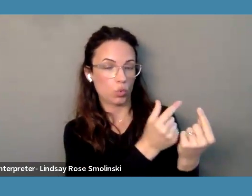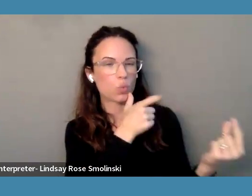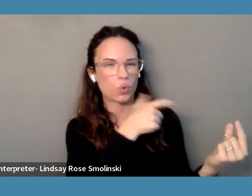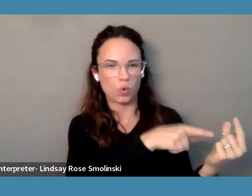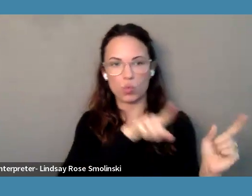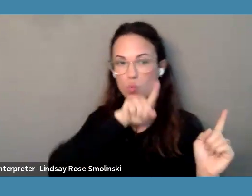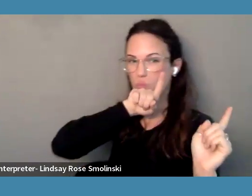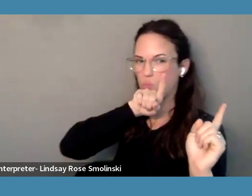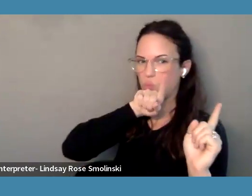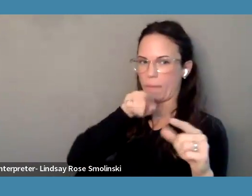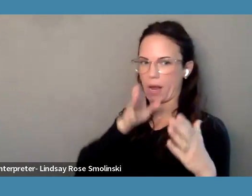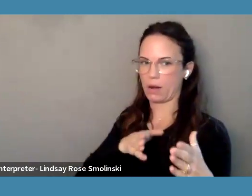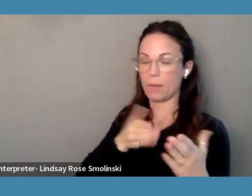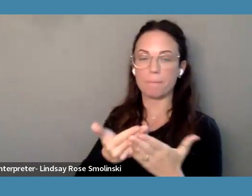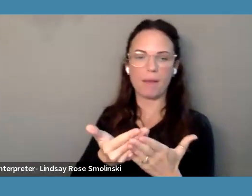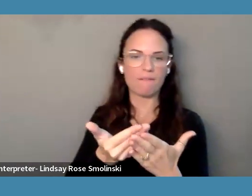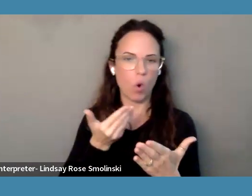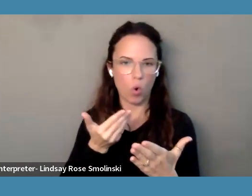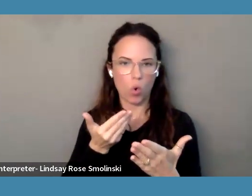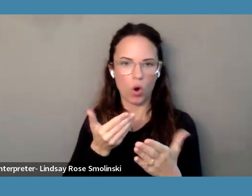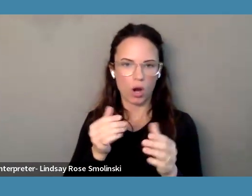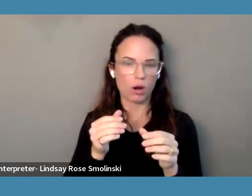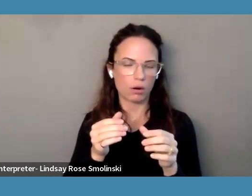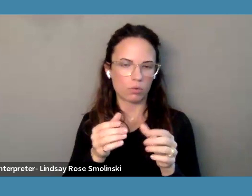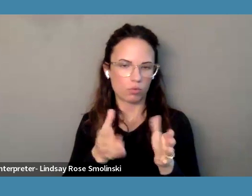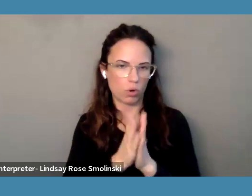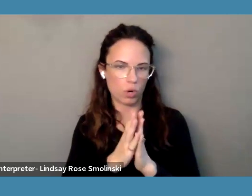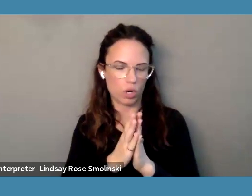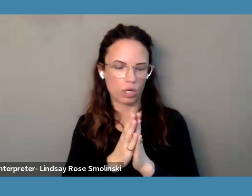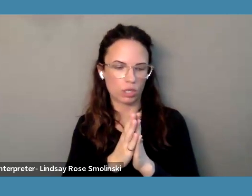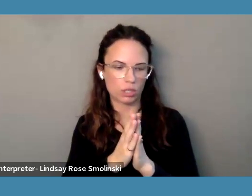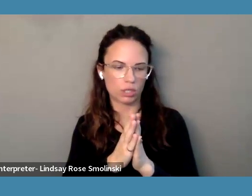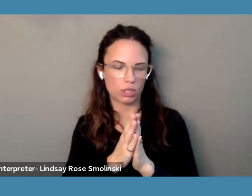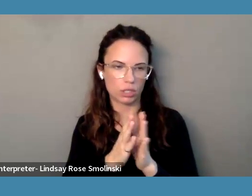prior to requesting a continuance from the hearing officer.